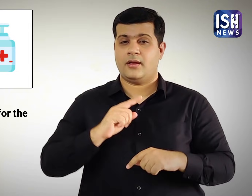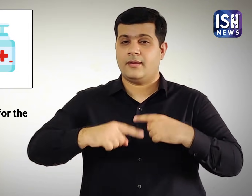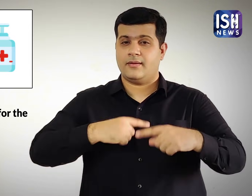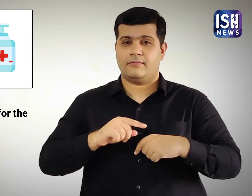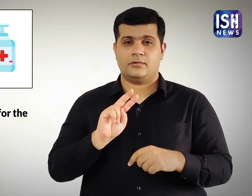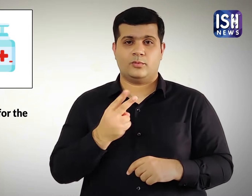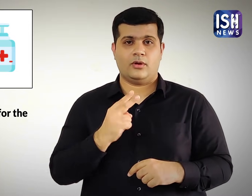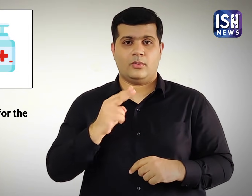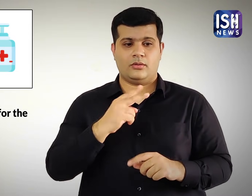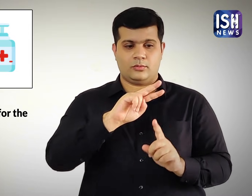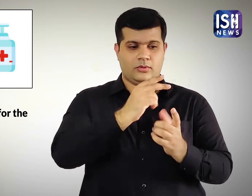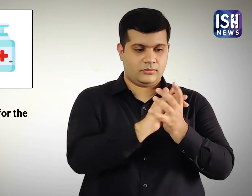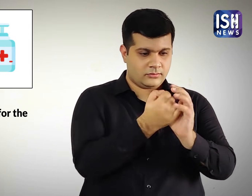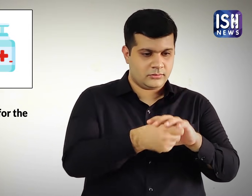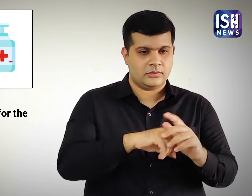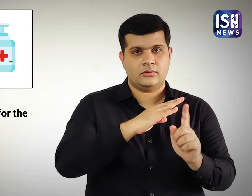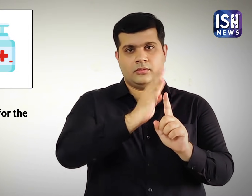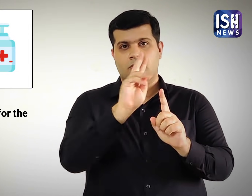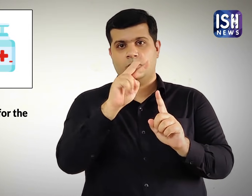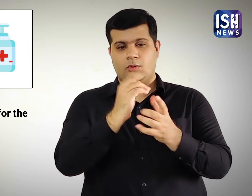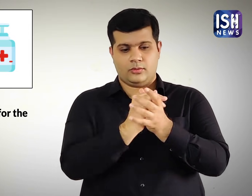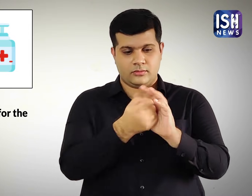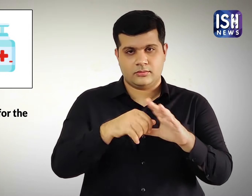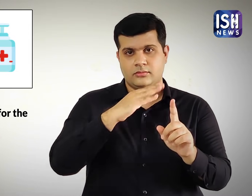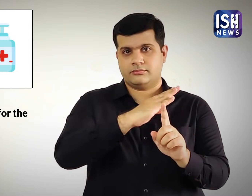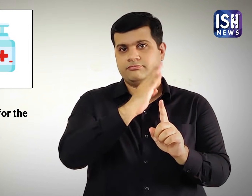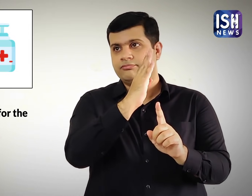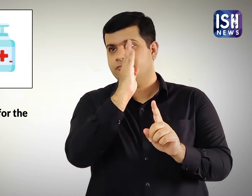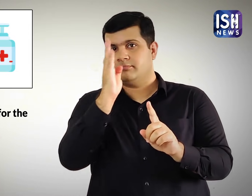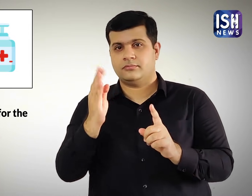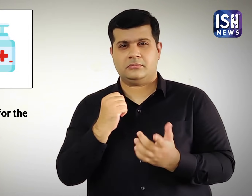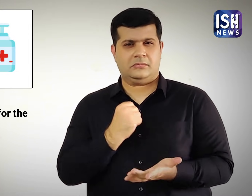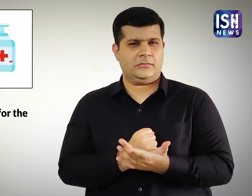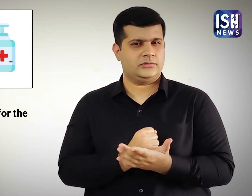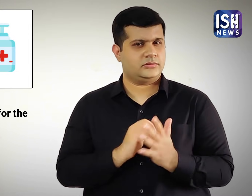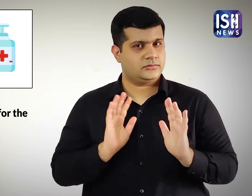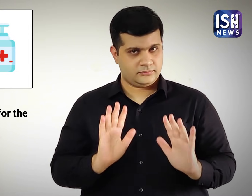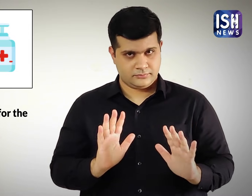Ideally, caregivers must wash hands every 2 hours.